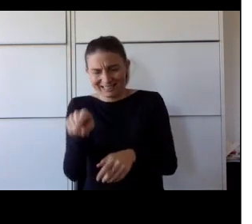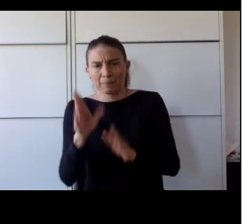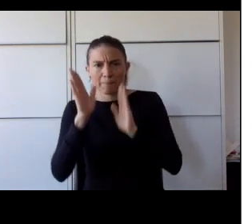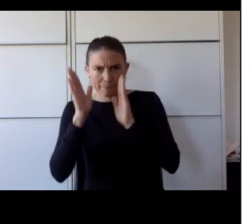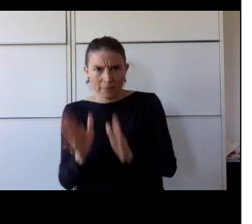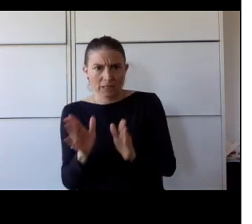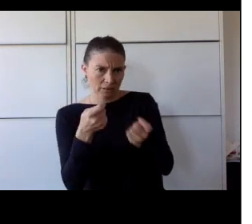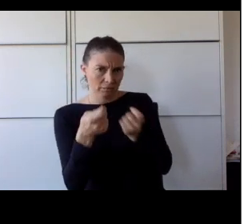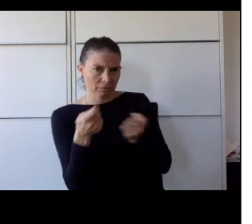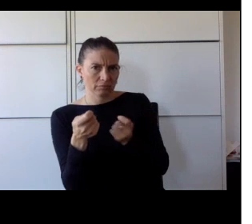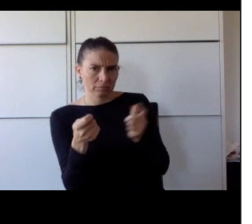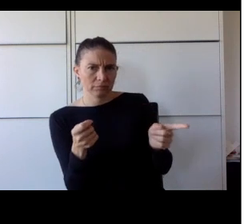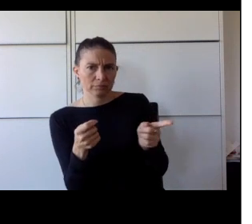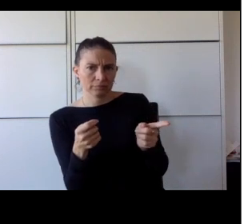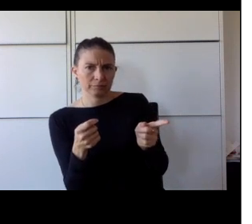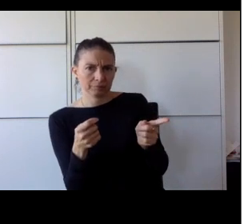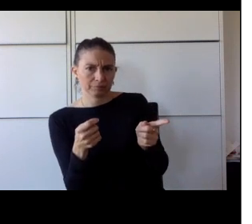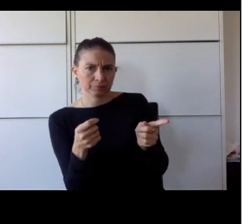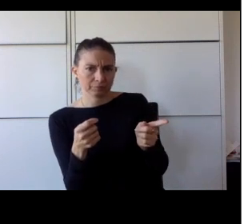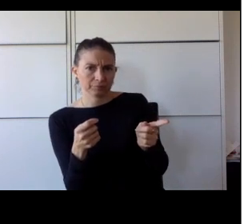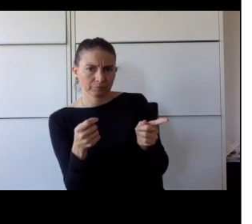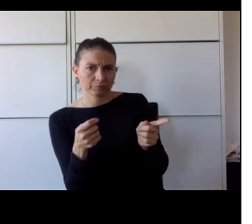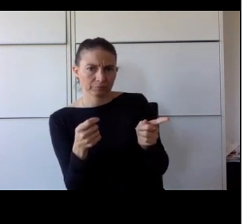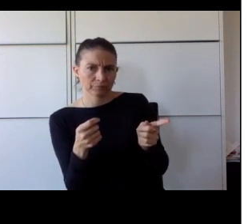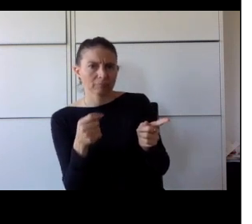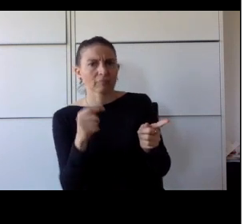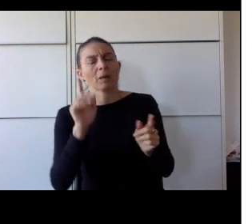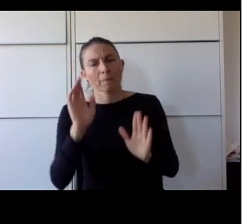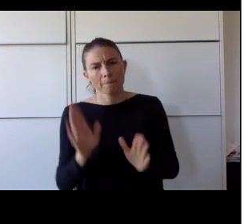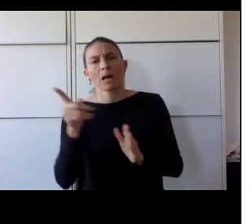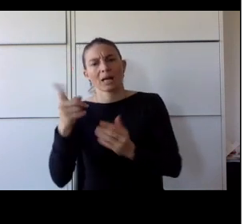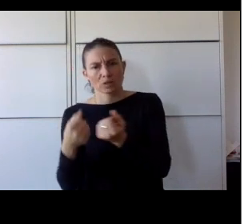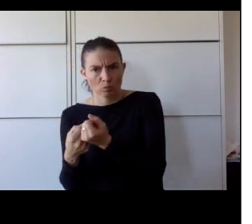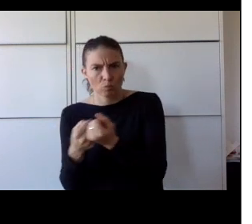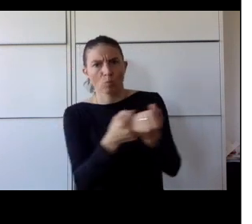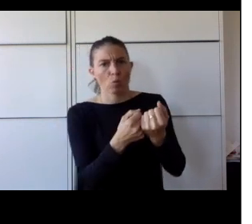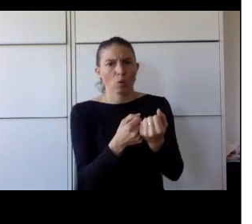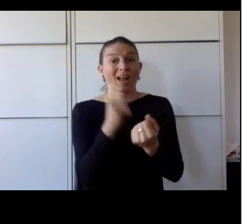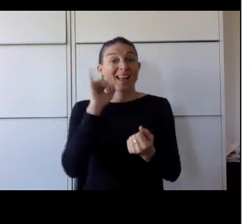to support this especially when people are on the move between countries.